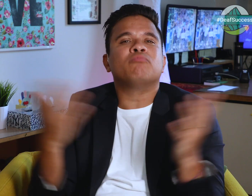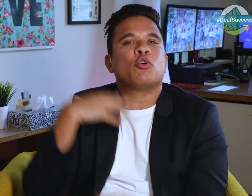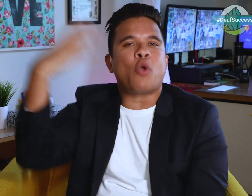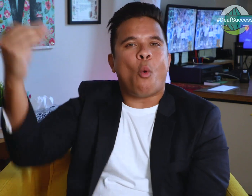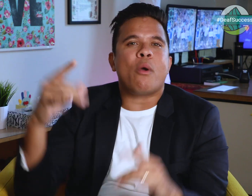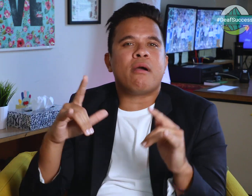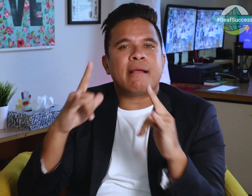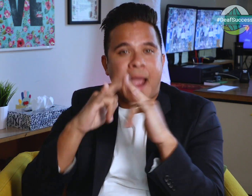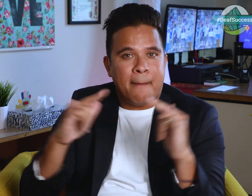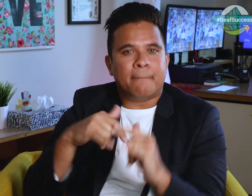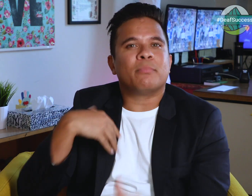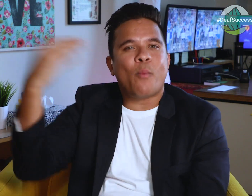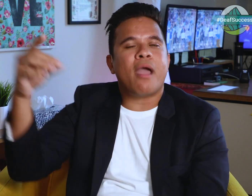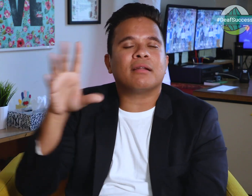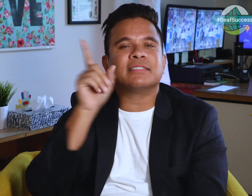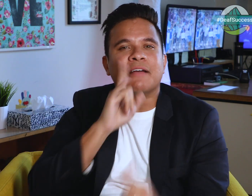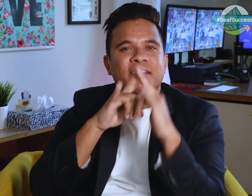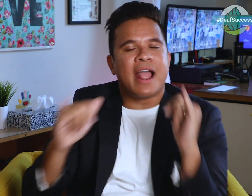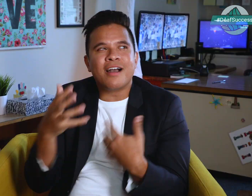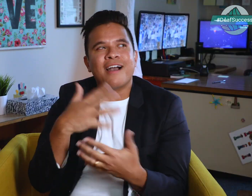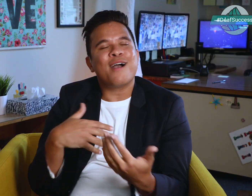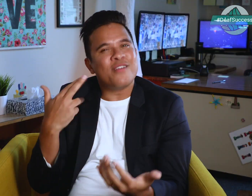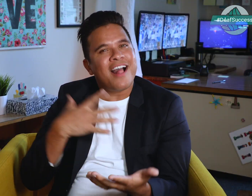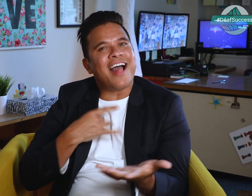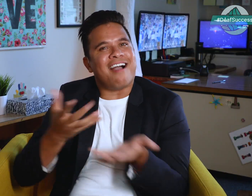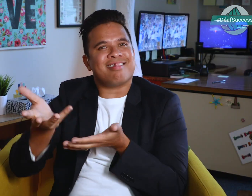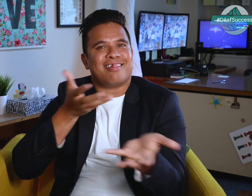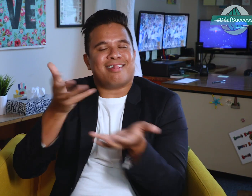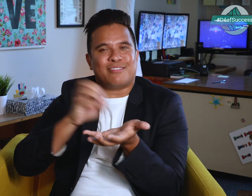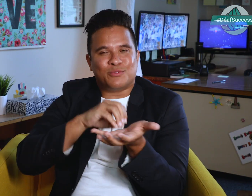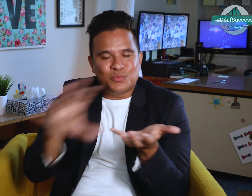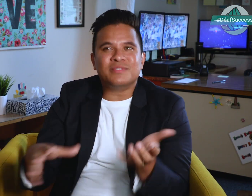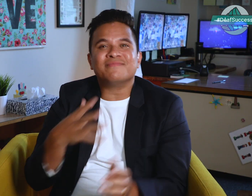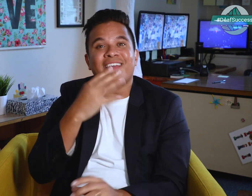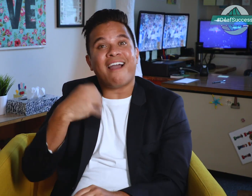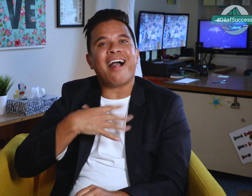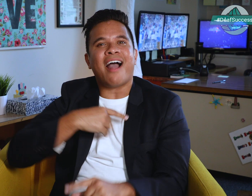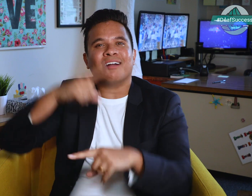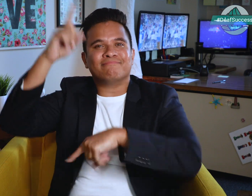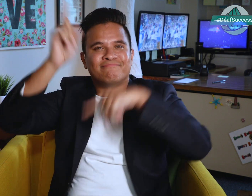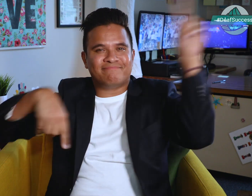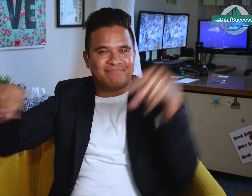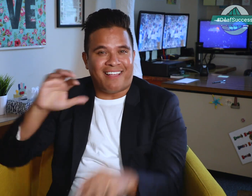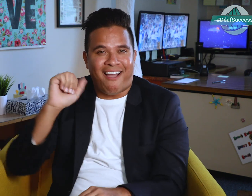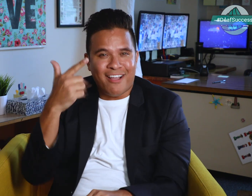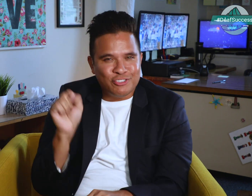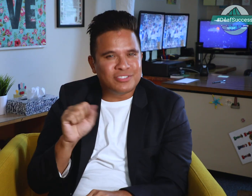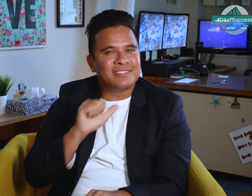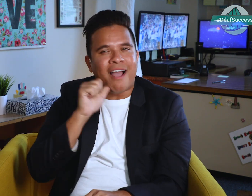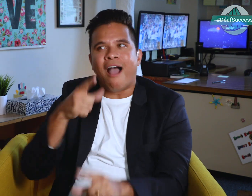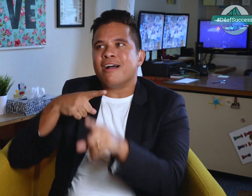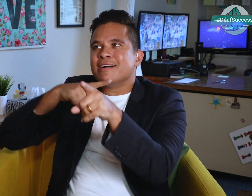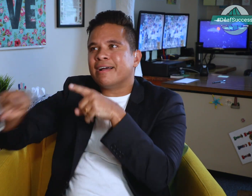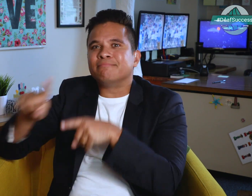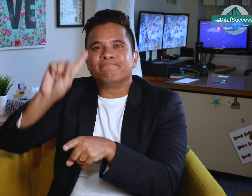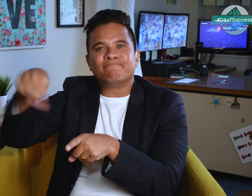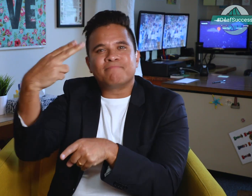to work with people. A teacher suggested that I go work at a camp for deaf children. That experience allowed me to learn